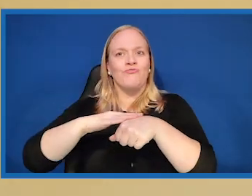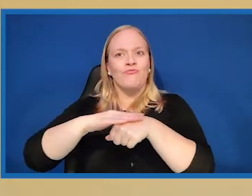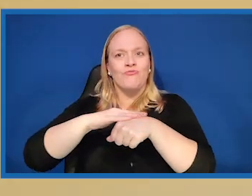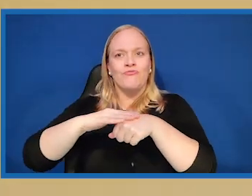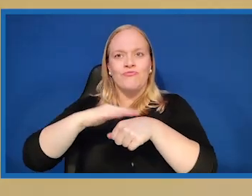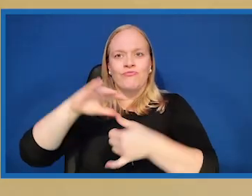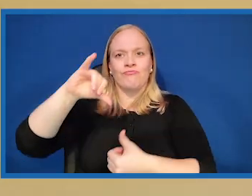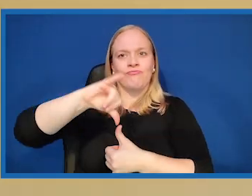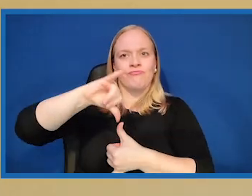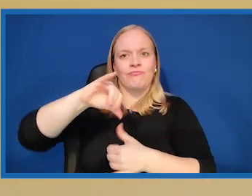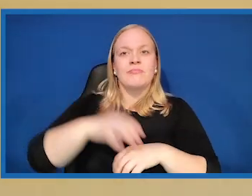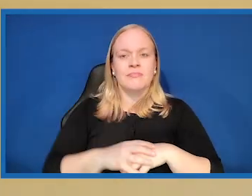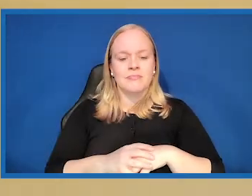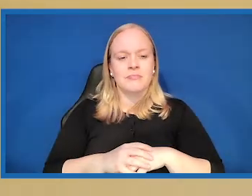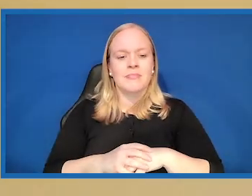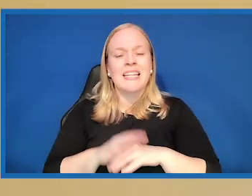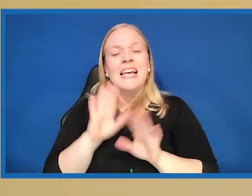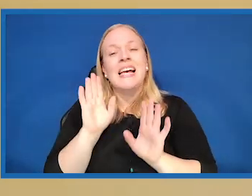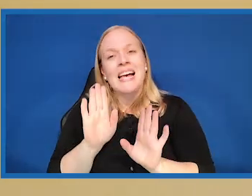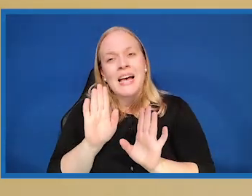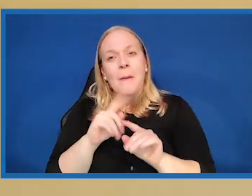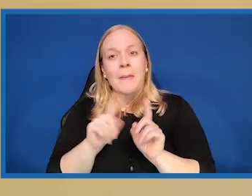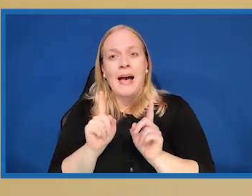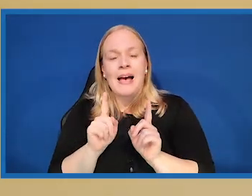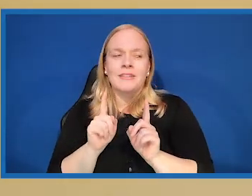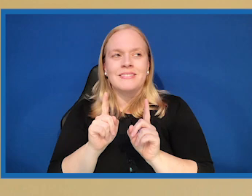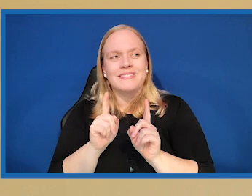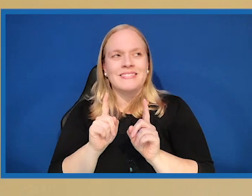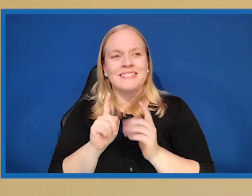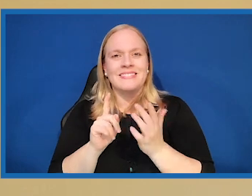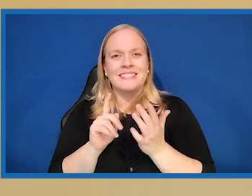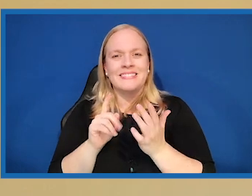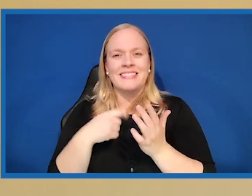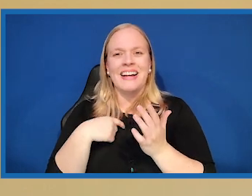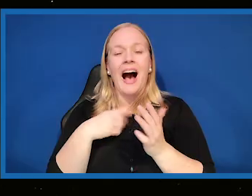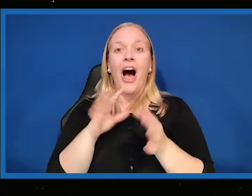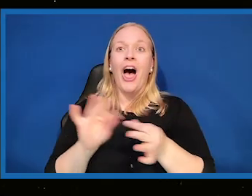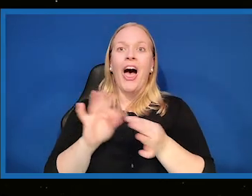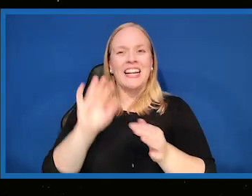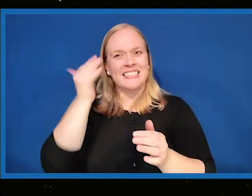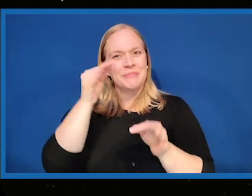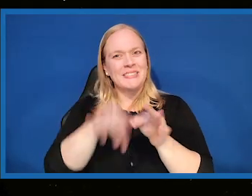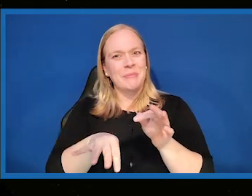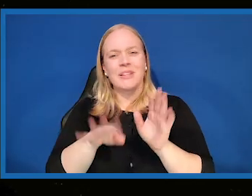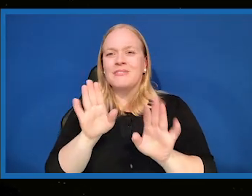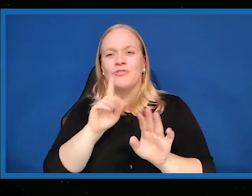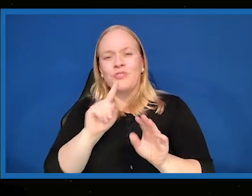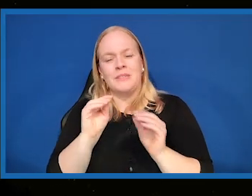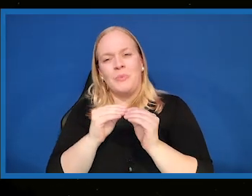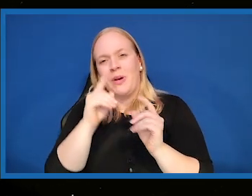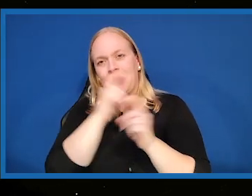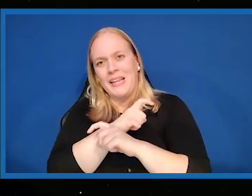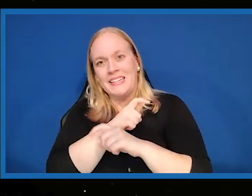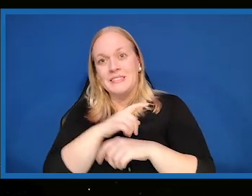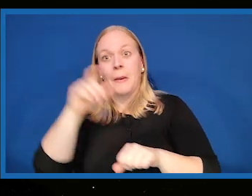UH, HOWEVER IT'S A LITTLE BIT TINY, UH, MORE COMPLEX THAN THAT BECAUSE THESE PULSE CAN ACTUALLY BE SLOWED DOWN